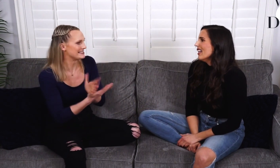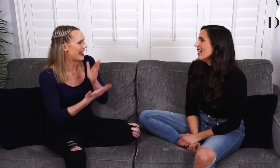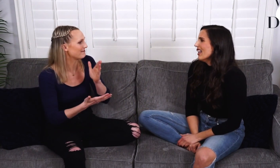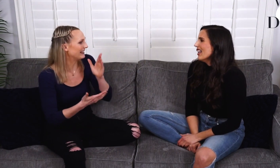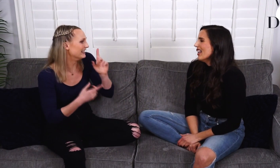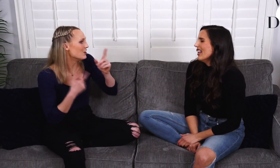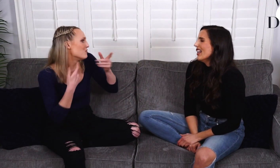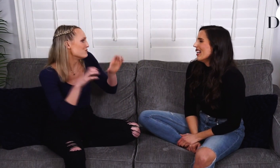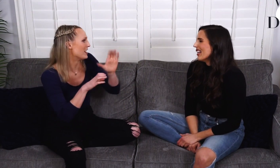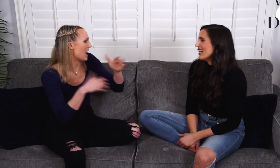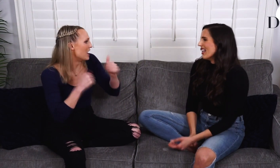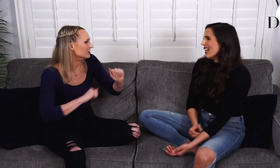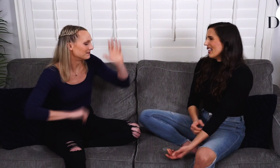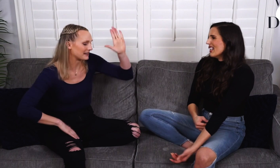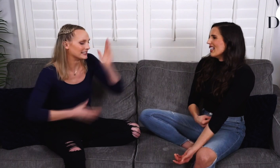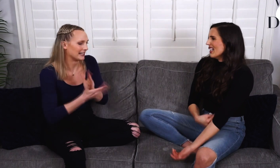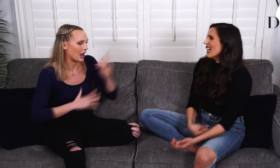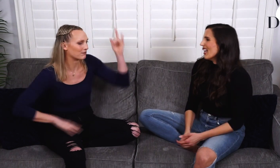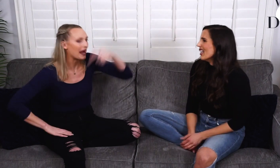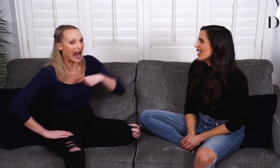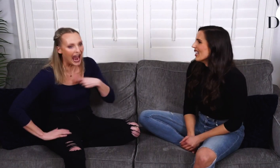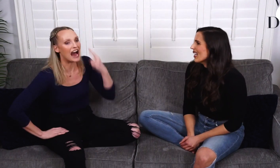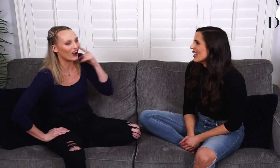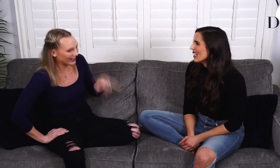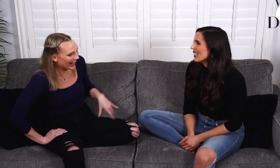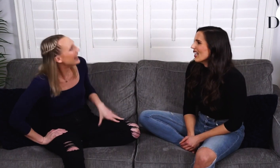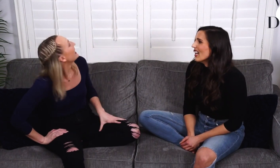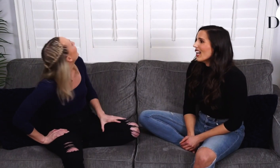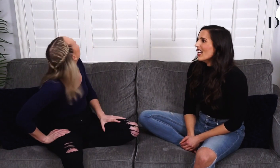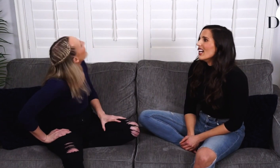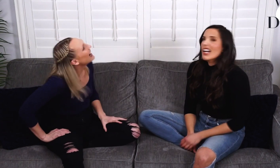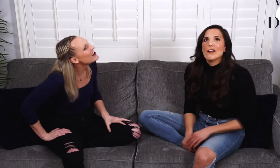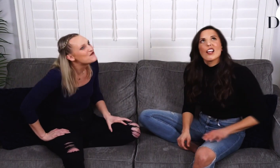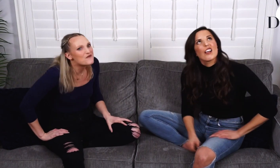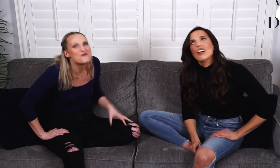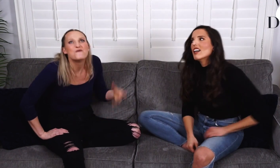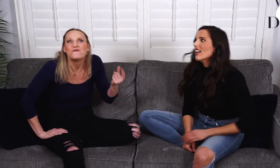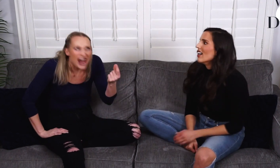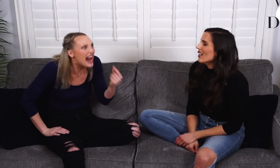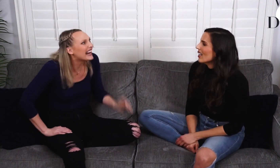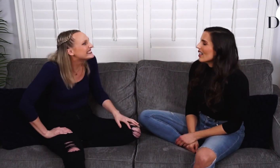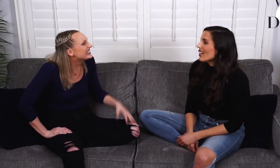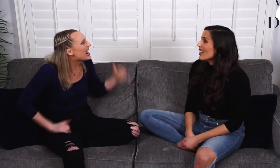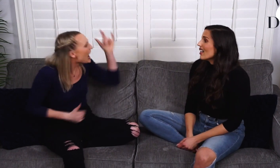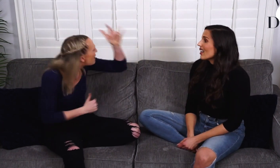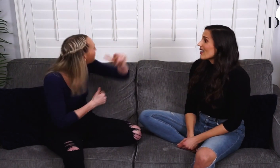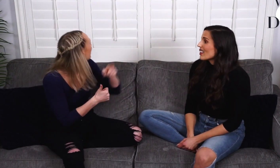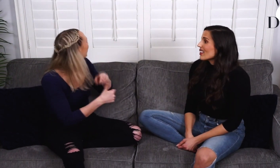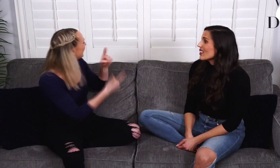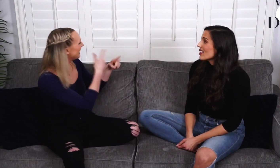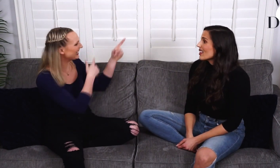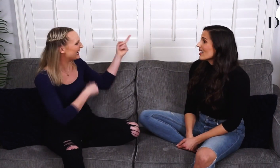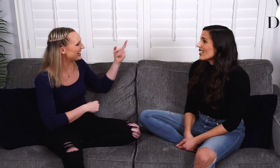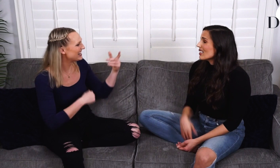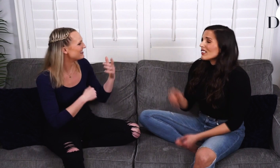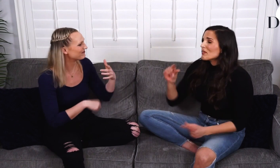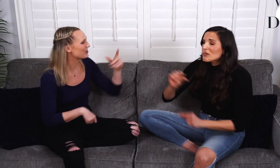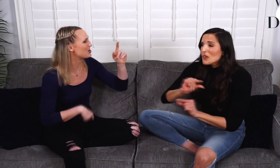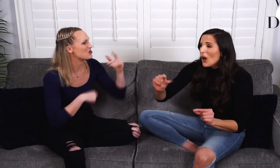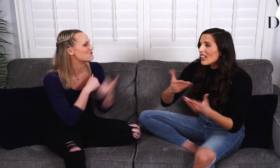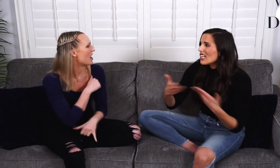like, “Ugh, stop.” while you're doing you're auditioning and he’d be like, “Stop, airplane.” I'm like, “Oh, I heard that one!” like what?! Like airplanes... - And small things,